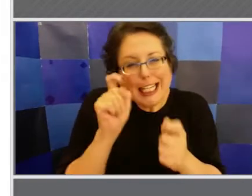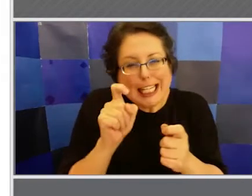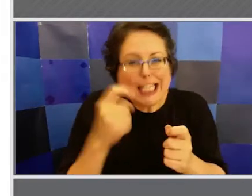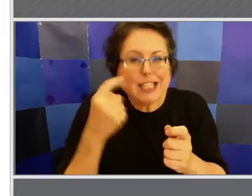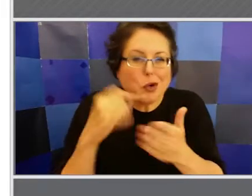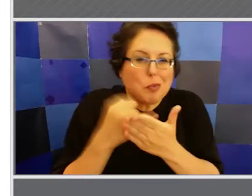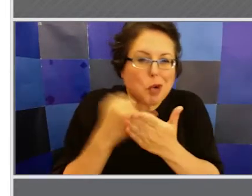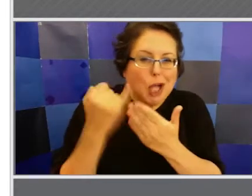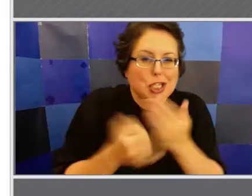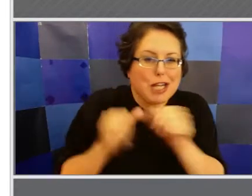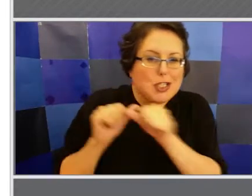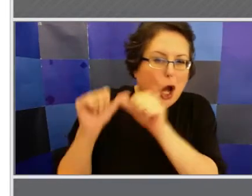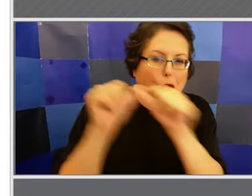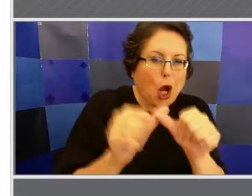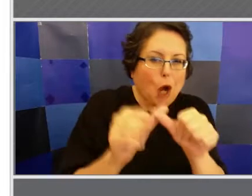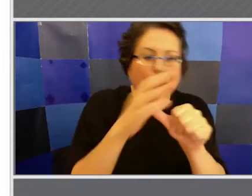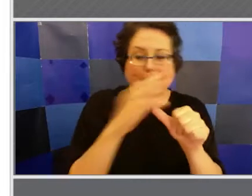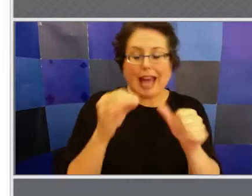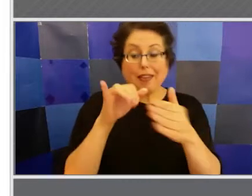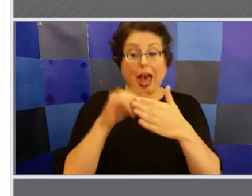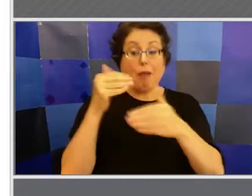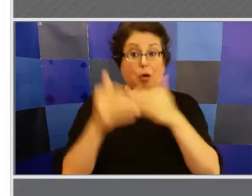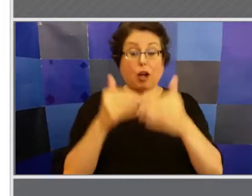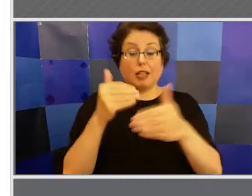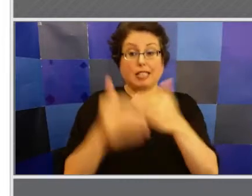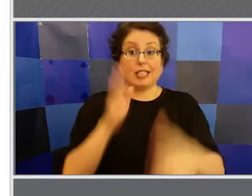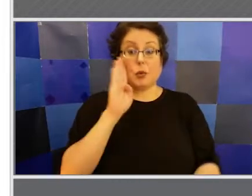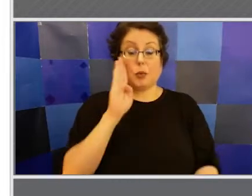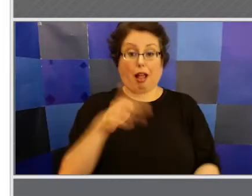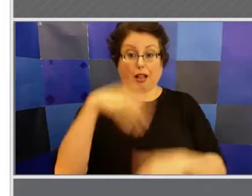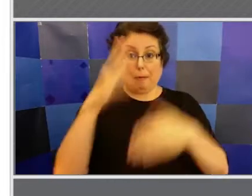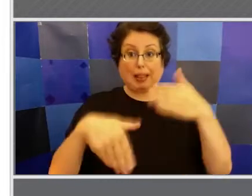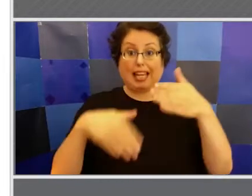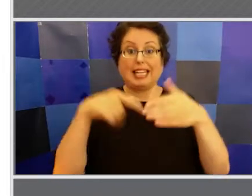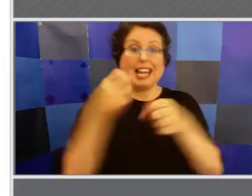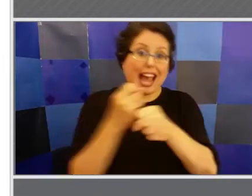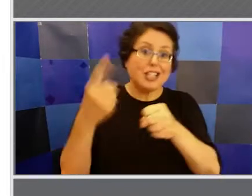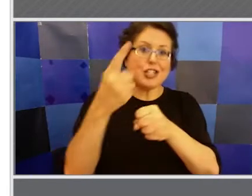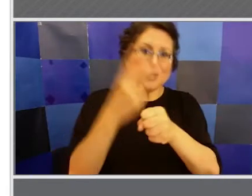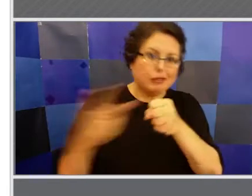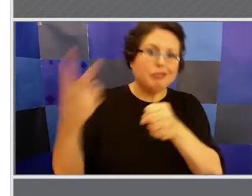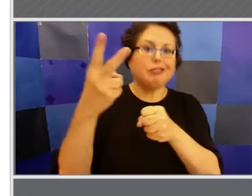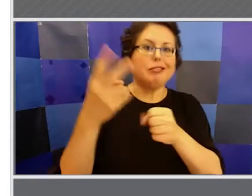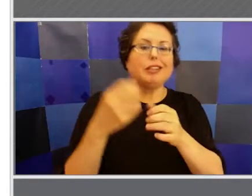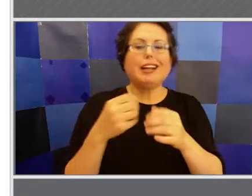And then that process continues and the next year, year after it's constantly ongoing.